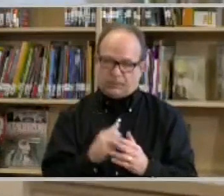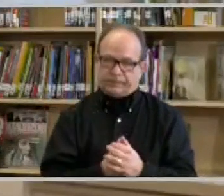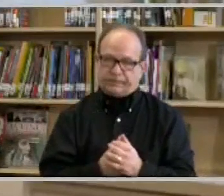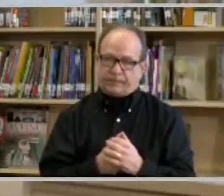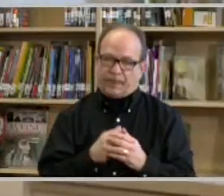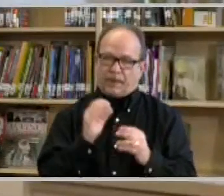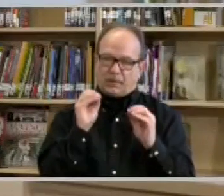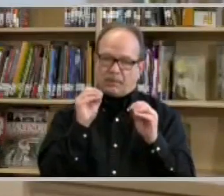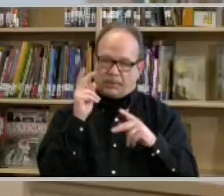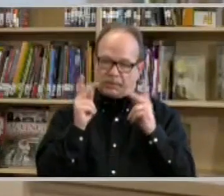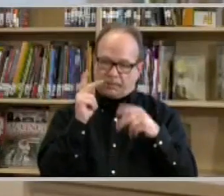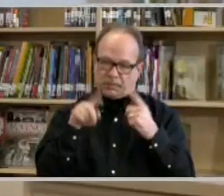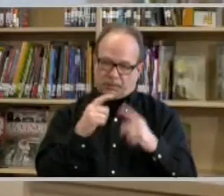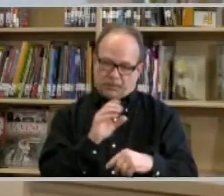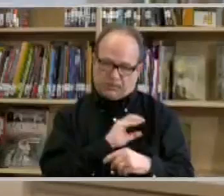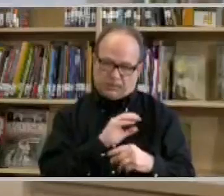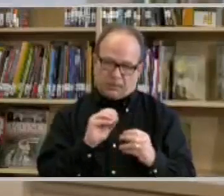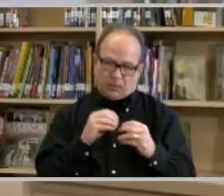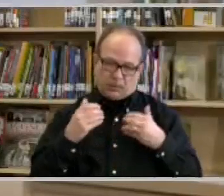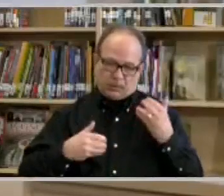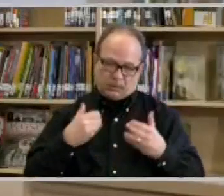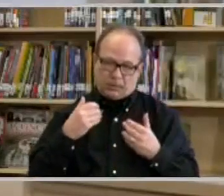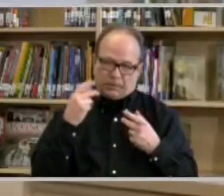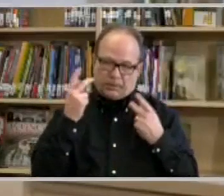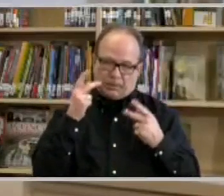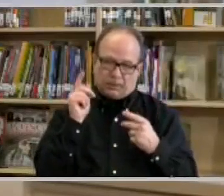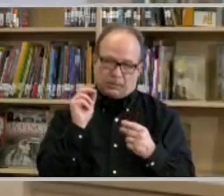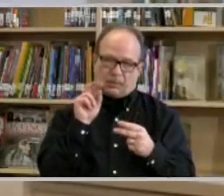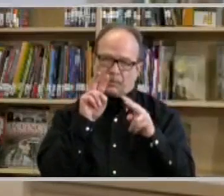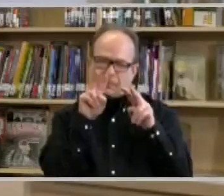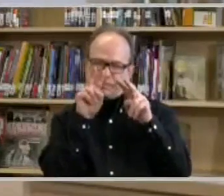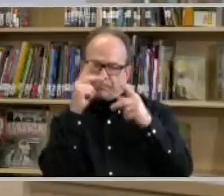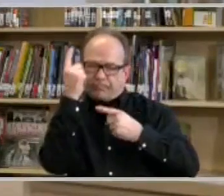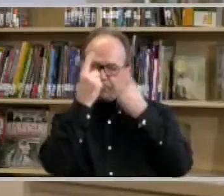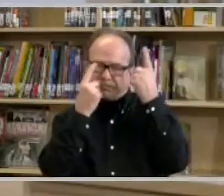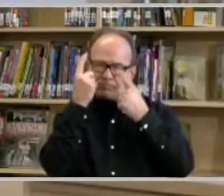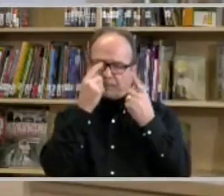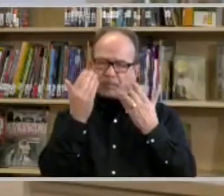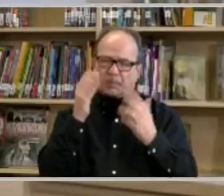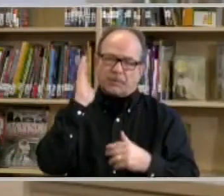SO WE ARE INTRODUCING YOUNG PEOPLE TO POLICING AT AN EARLY